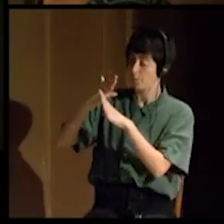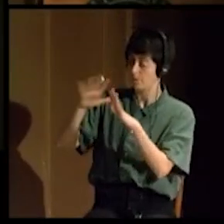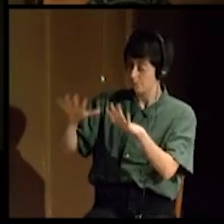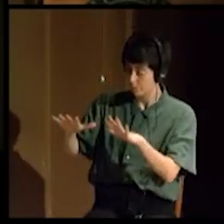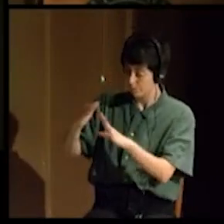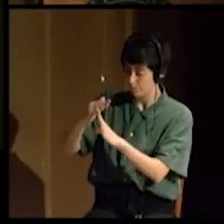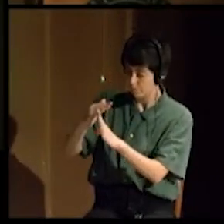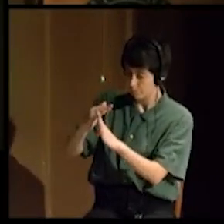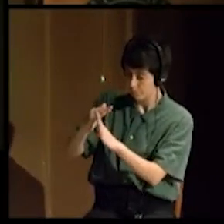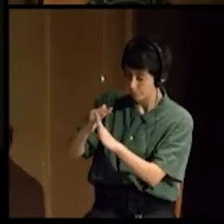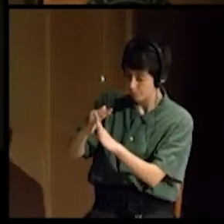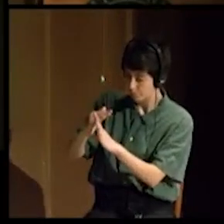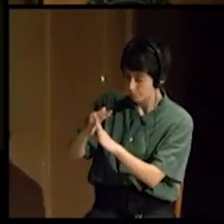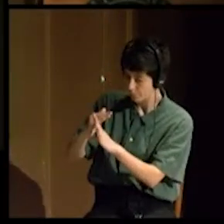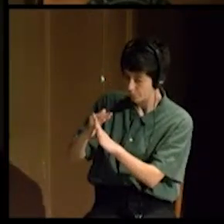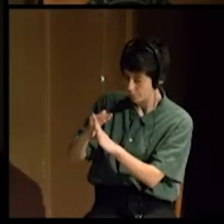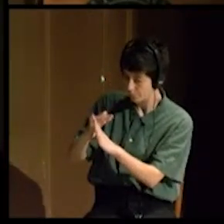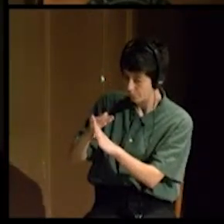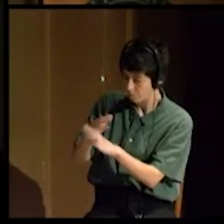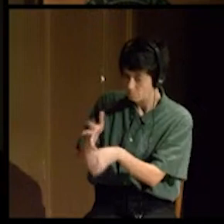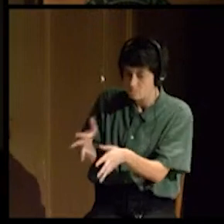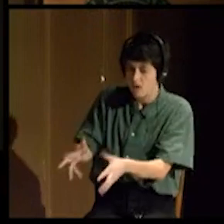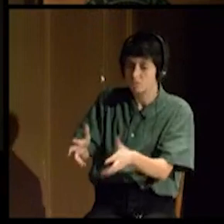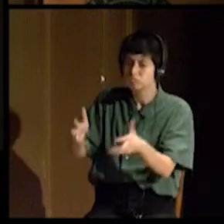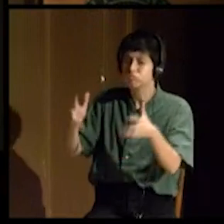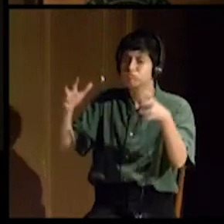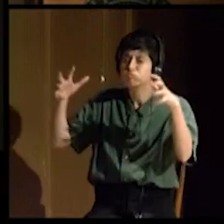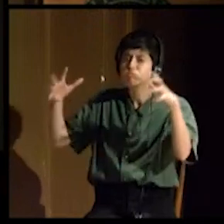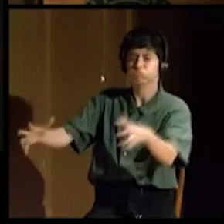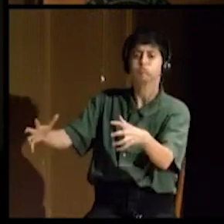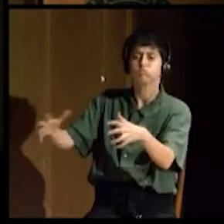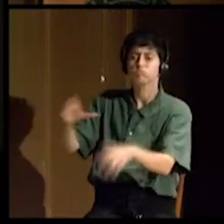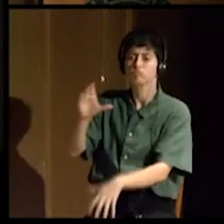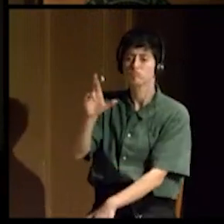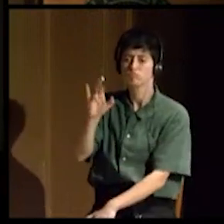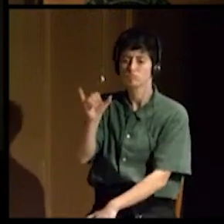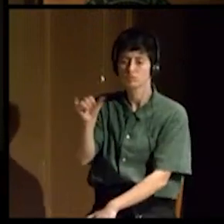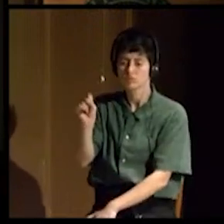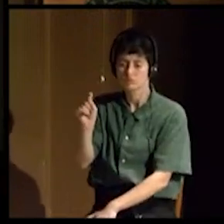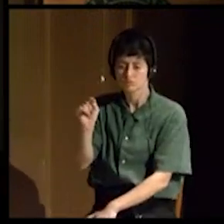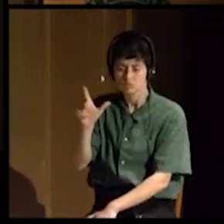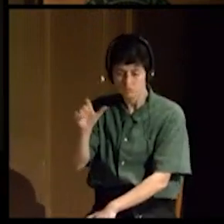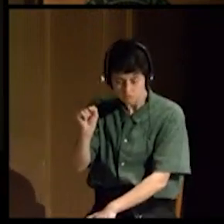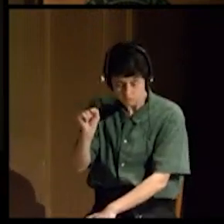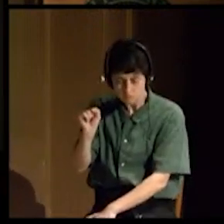And you could see the scale. So this crystals are a millimeter long, which, you know, you may not think, oh, it's not too big,